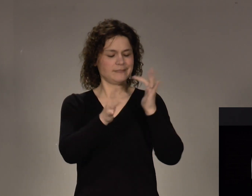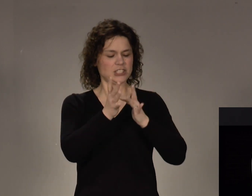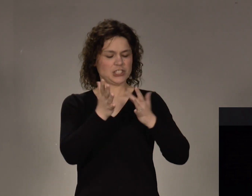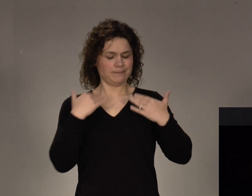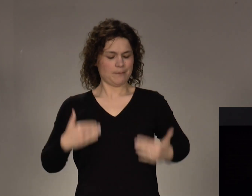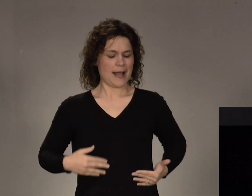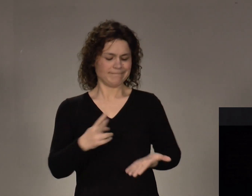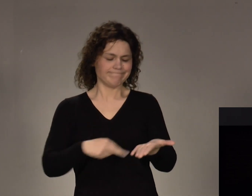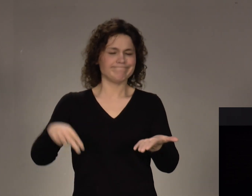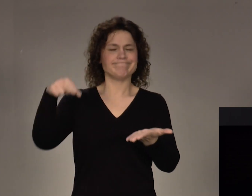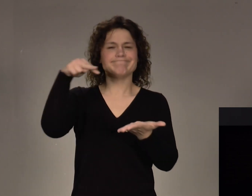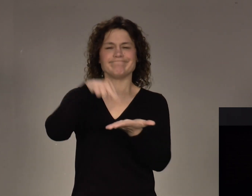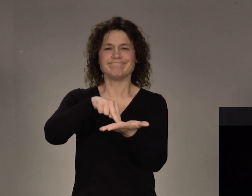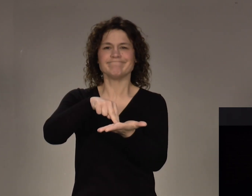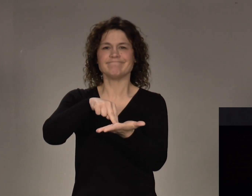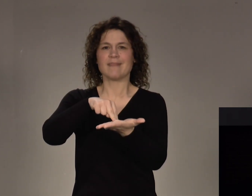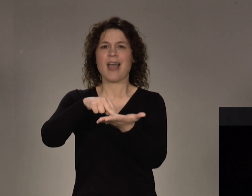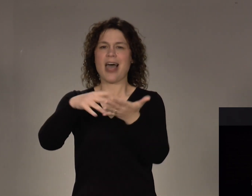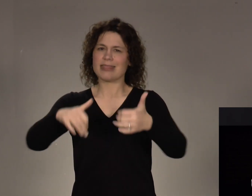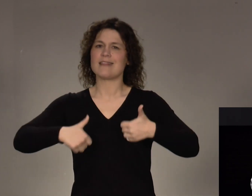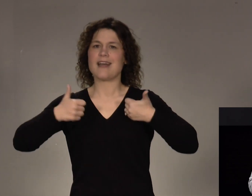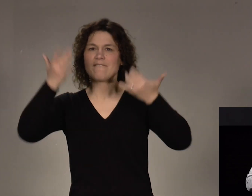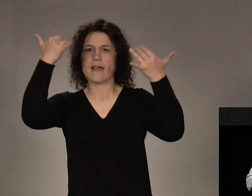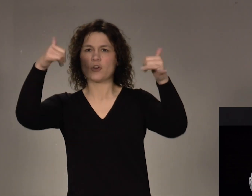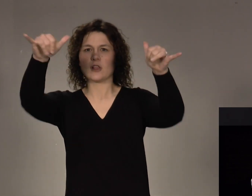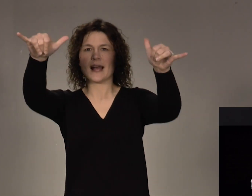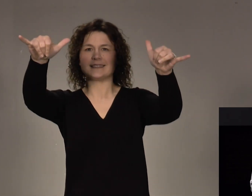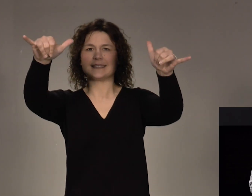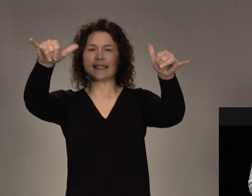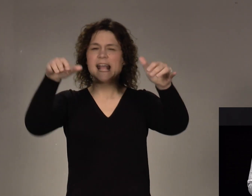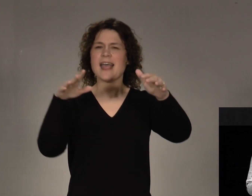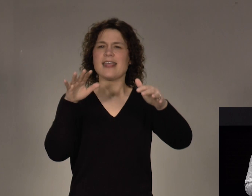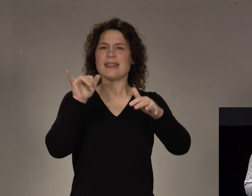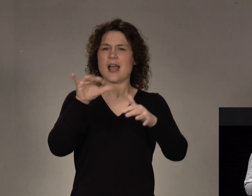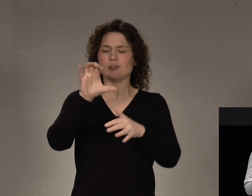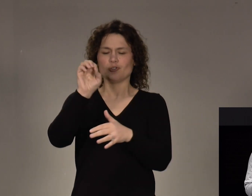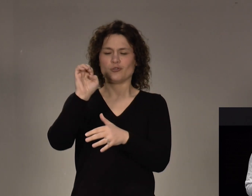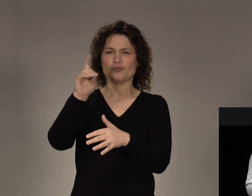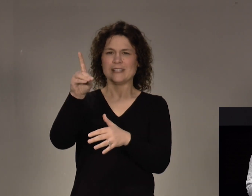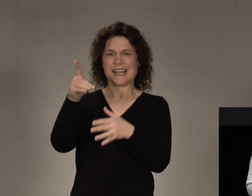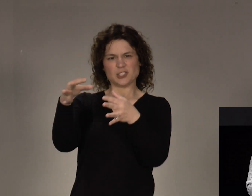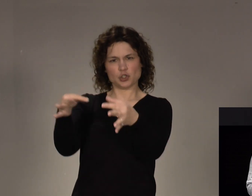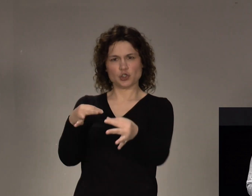the life everlasting." So the Creed as a DESCRIPTION OF REALITY